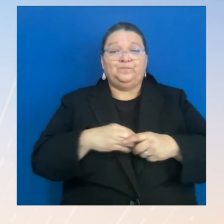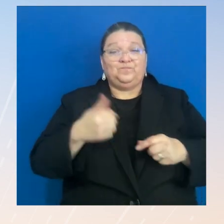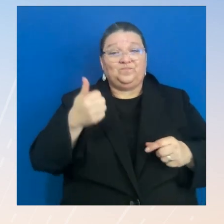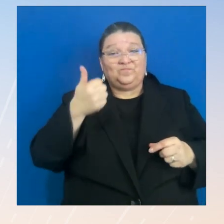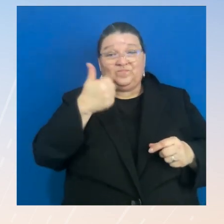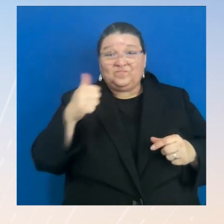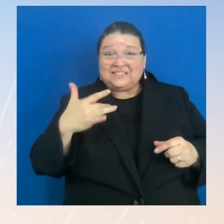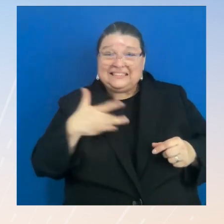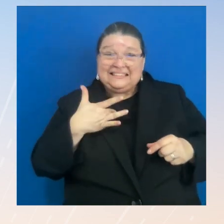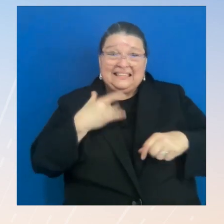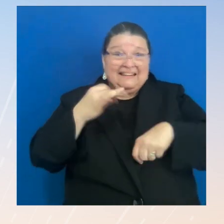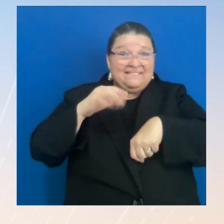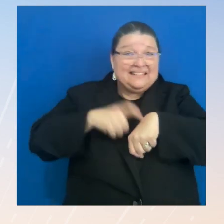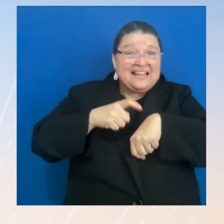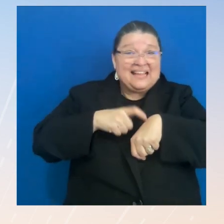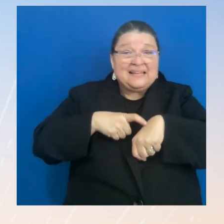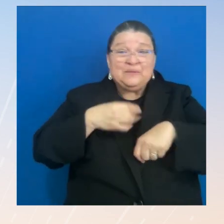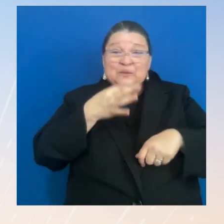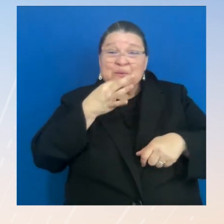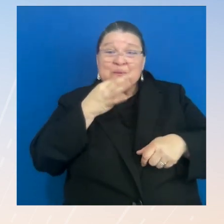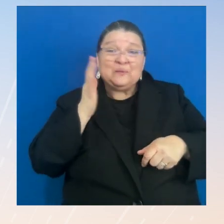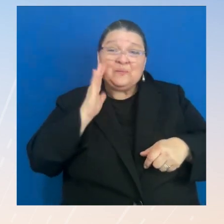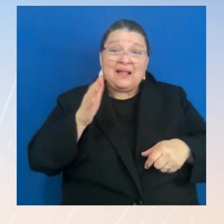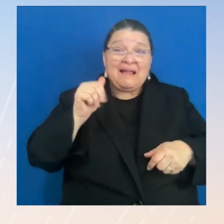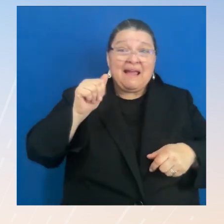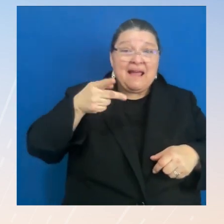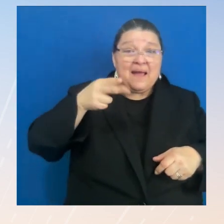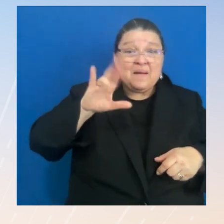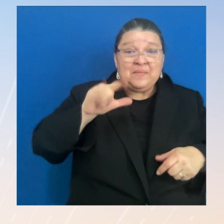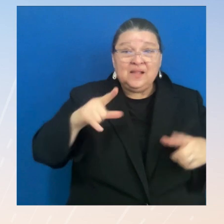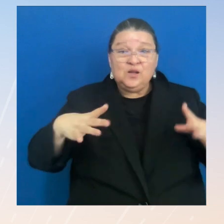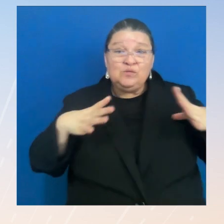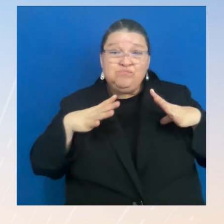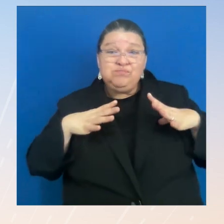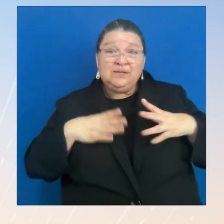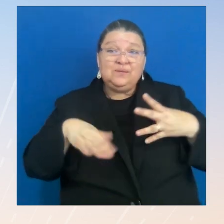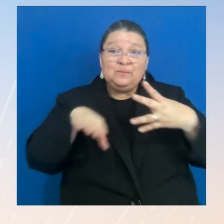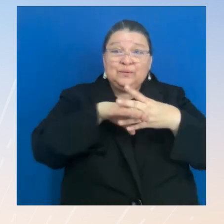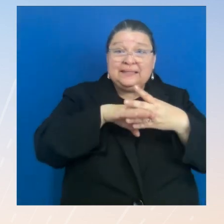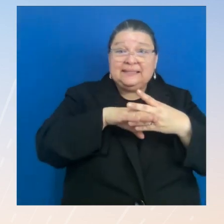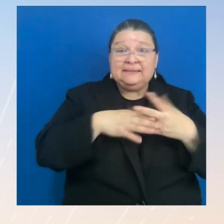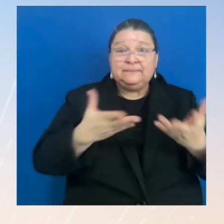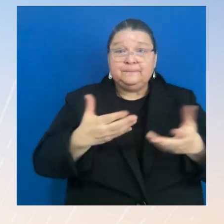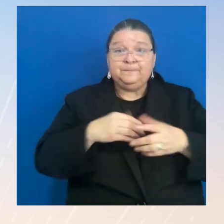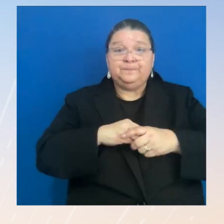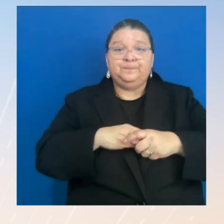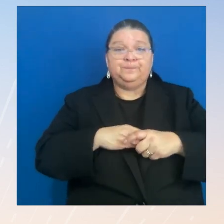going to provide an update from here because we feel that these talks are best kept between members